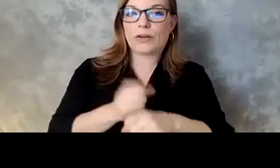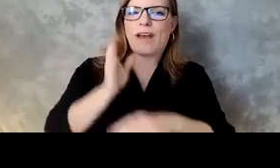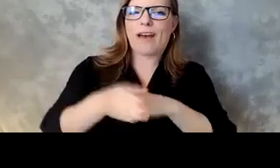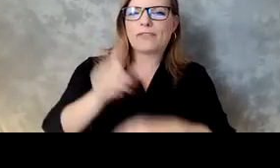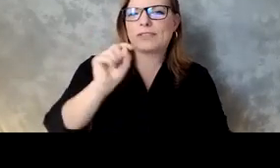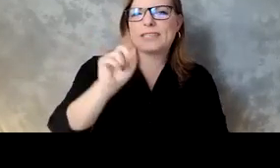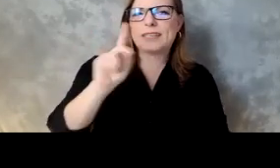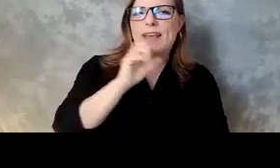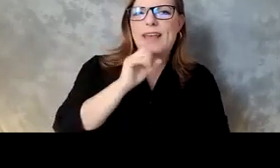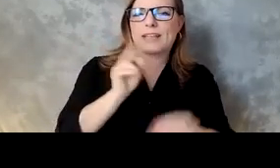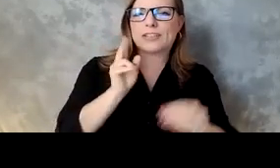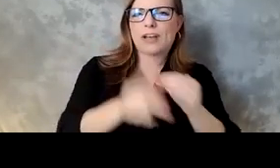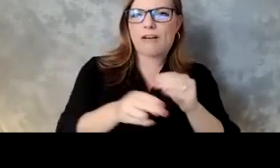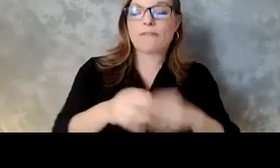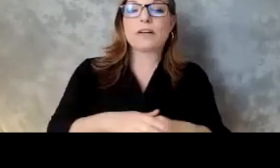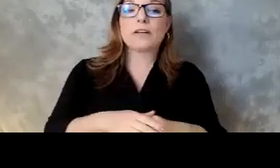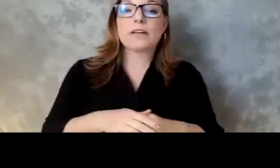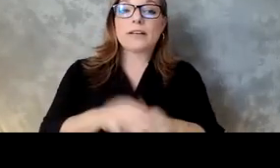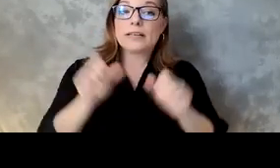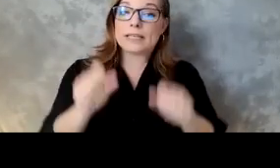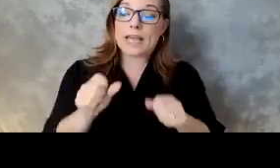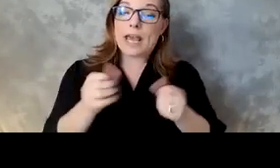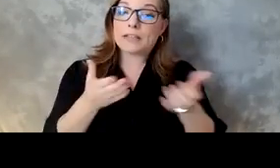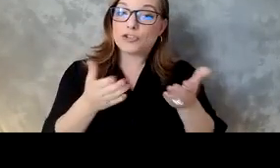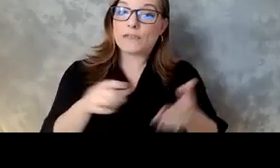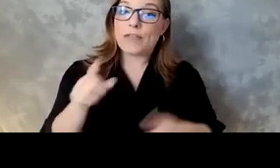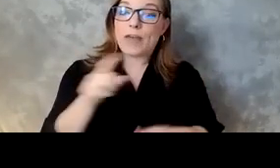LEAs can choose to serve children in ETK if they wish from the beginning of the school